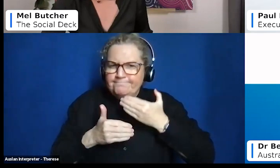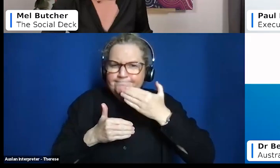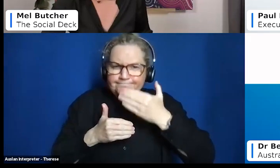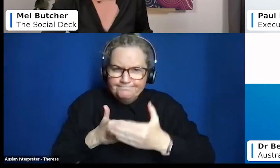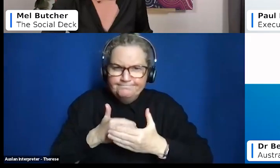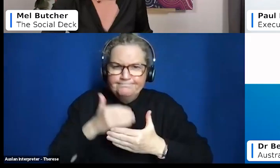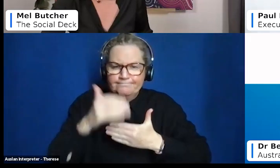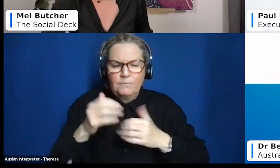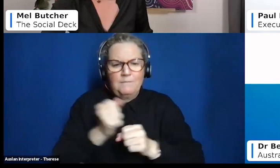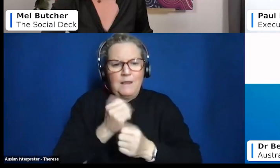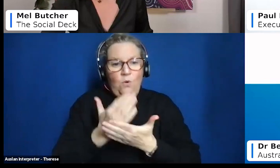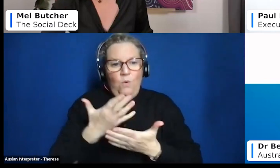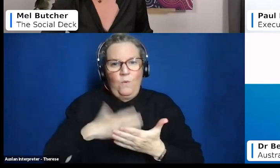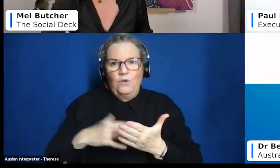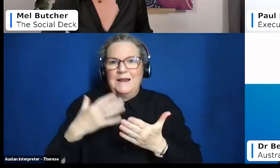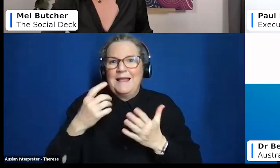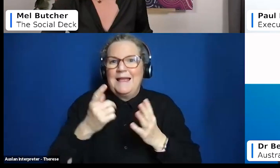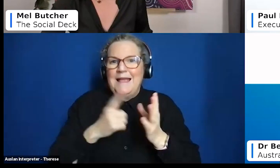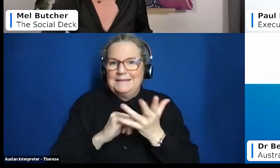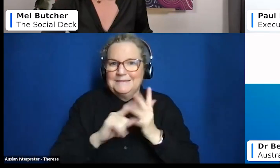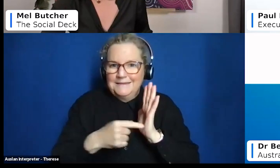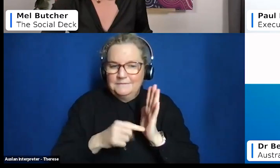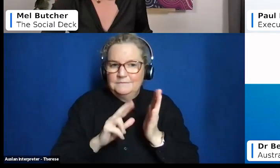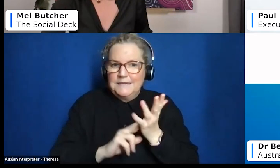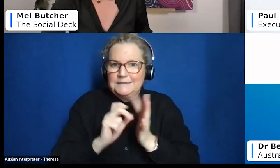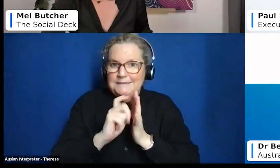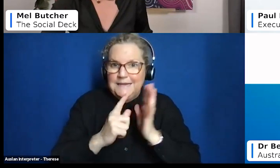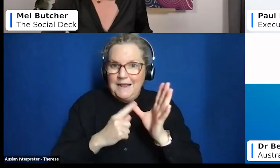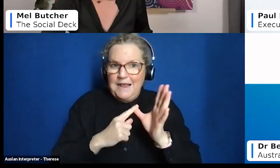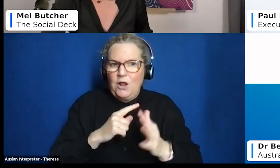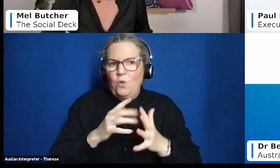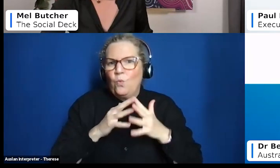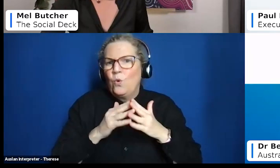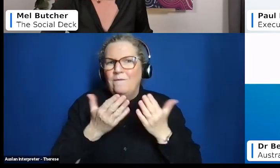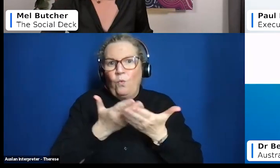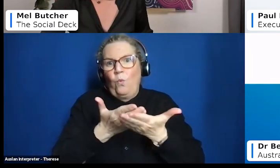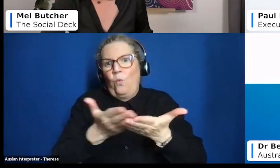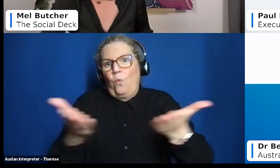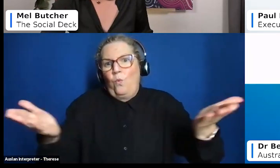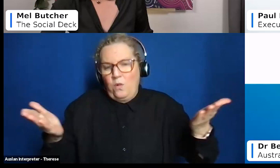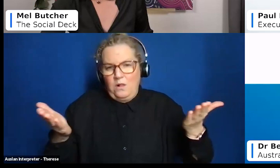that will be really useful for the broad community.